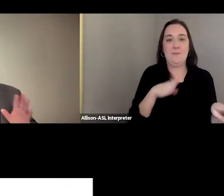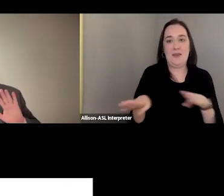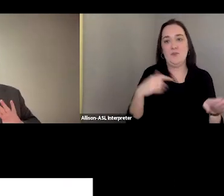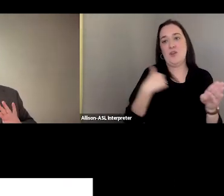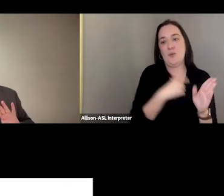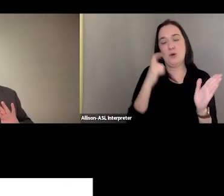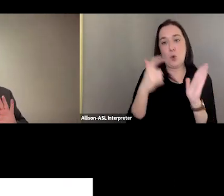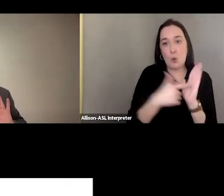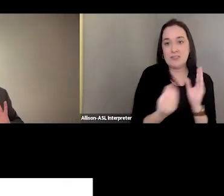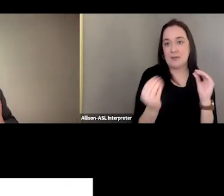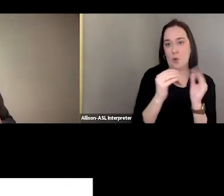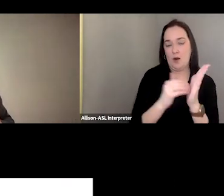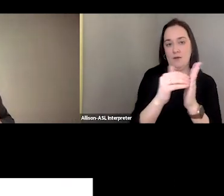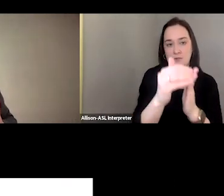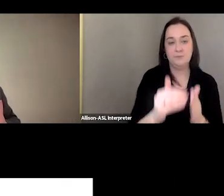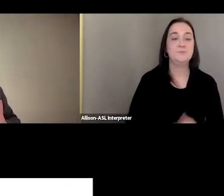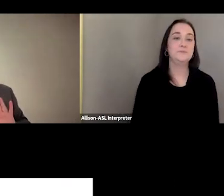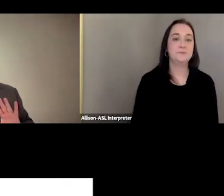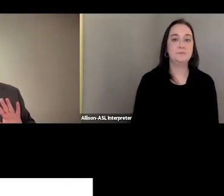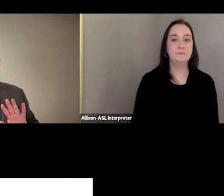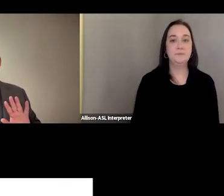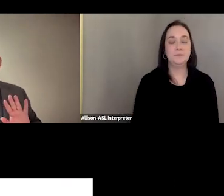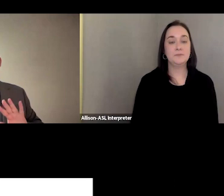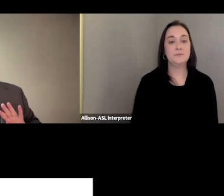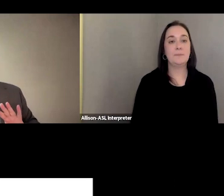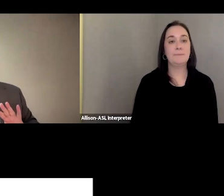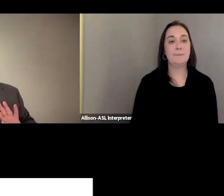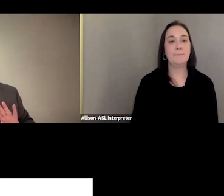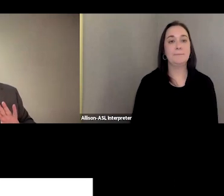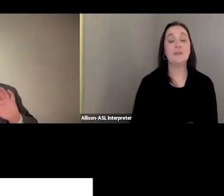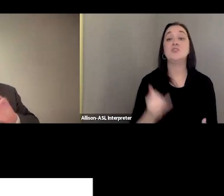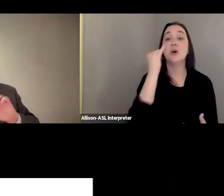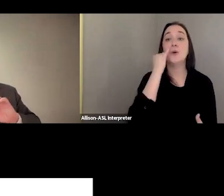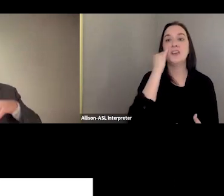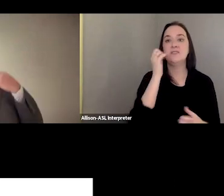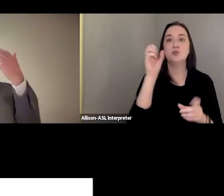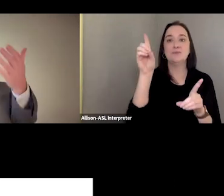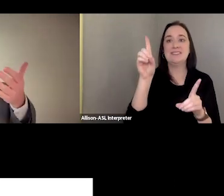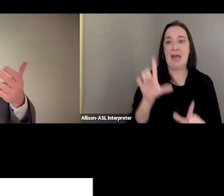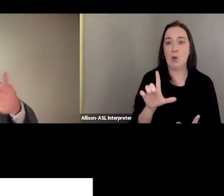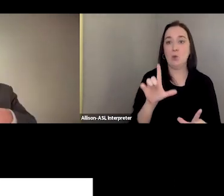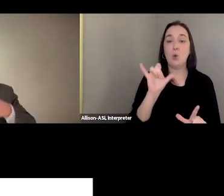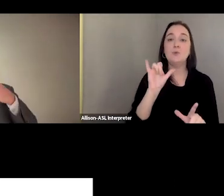So if you're someone who's down, downloaded, a mobile app for sports betting, or if you're watching a game,